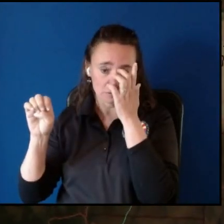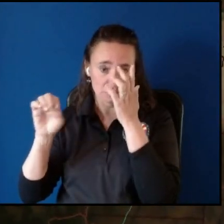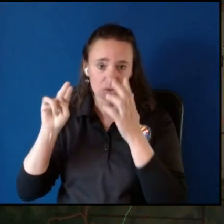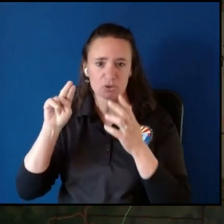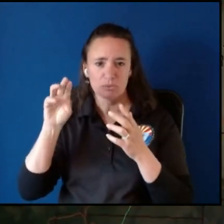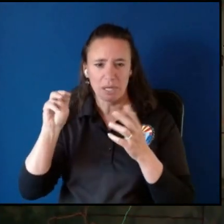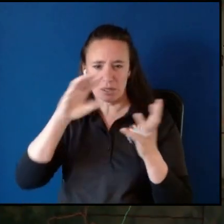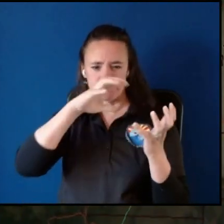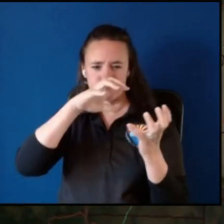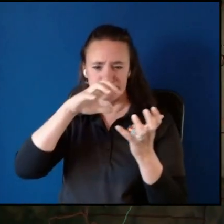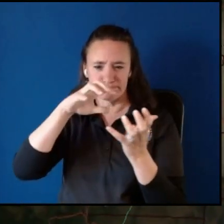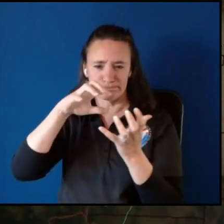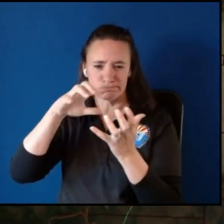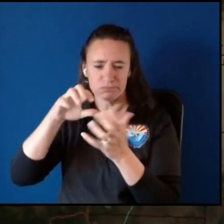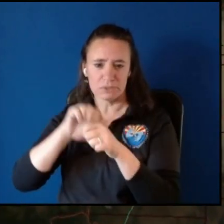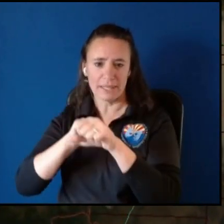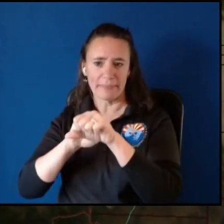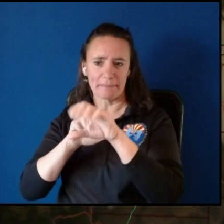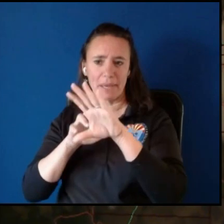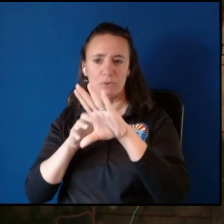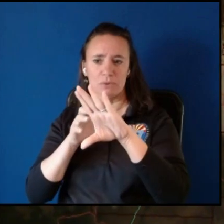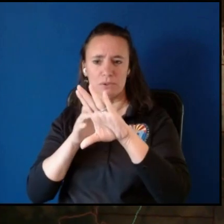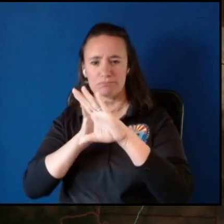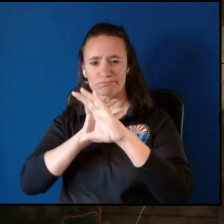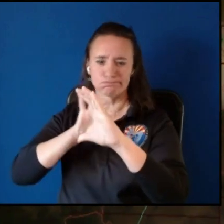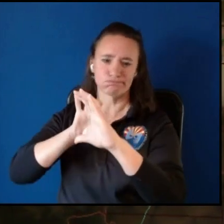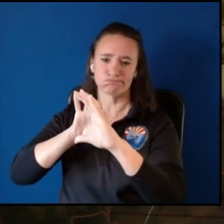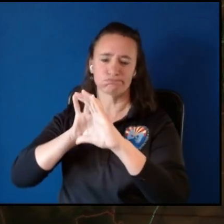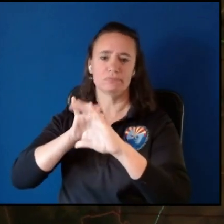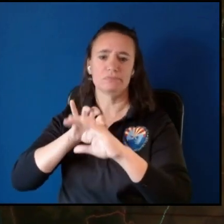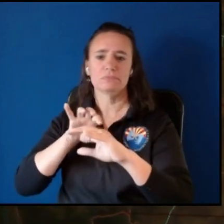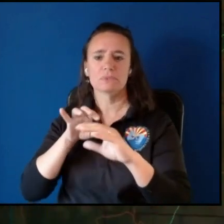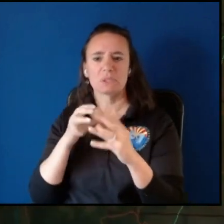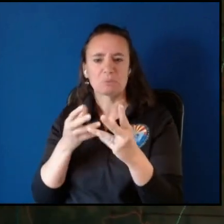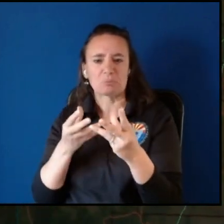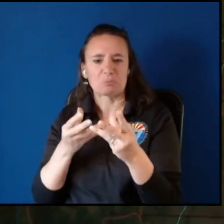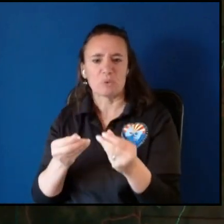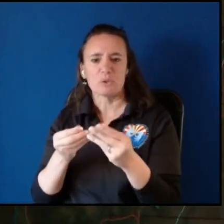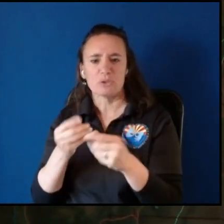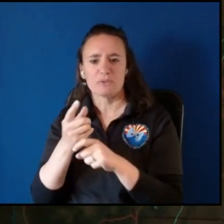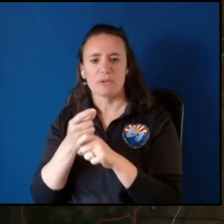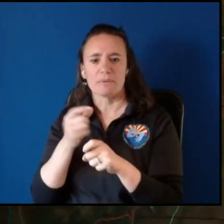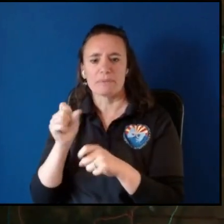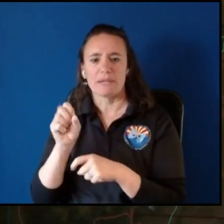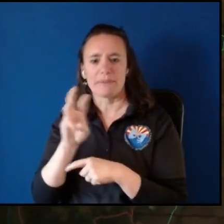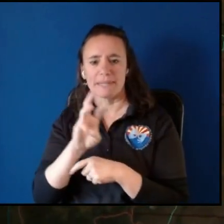through the state. All this is moisture that came in from the southeast from the Gulf of Mexico. So basically the Gulf of Mexico